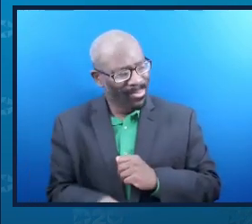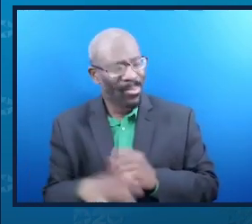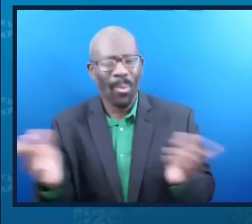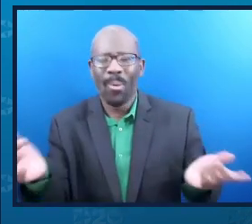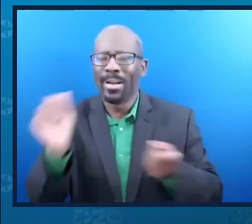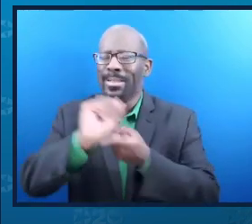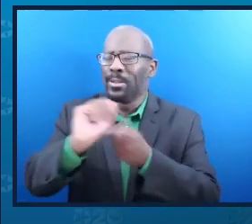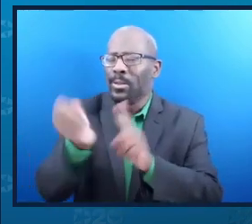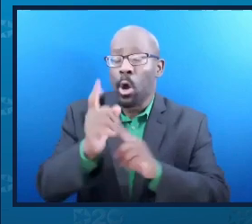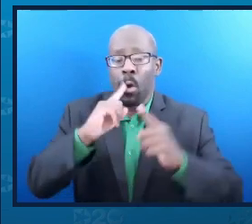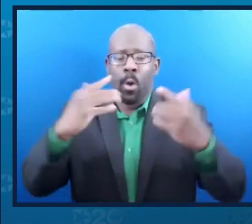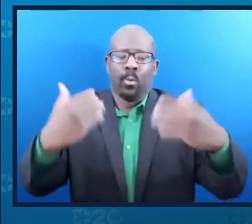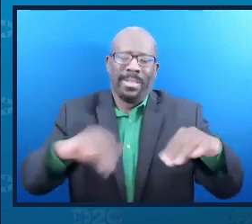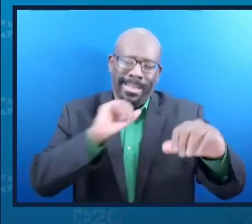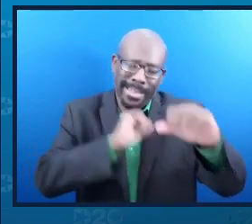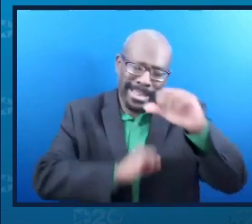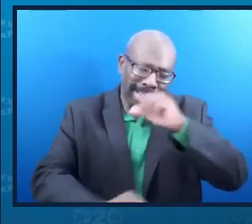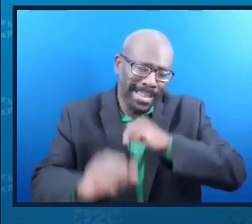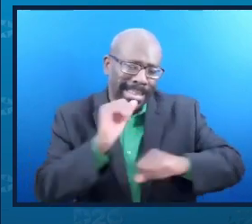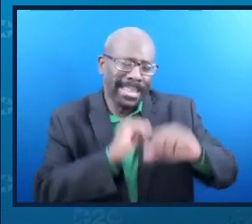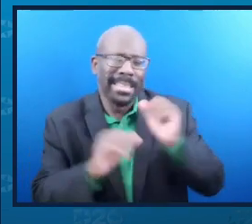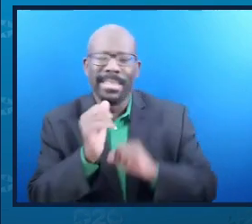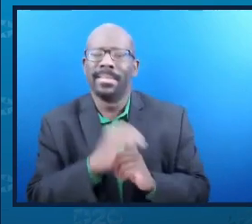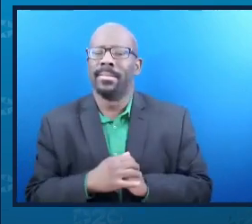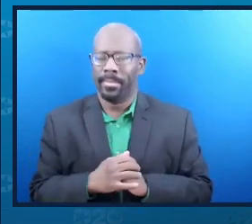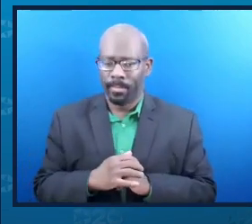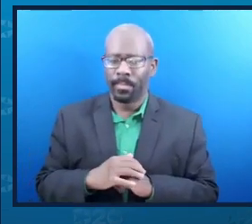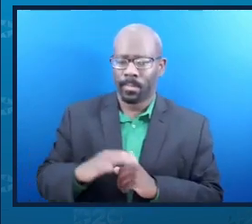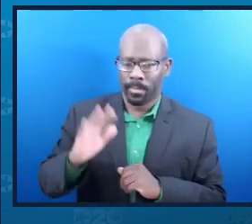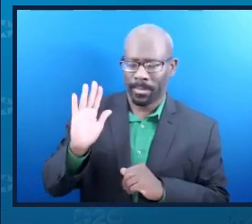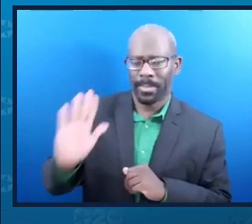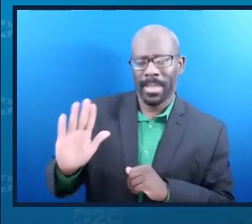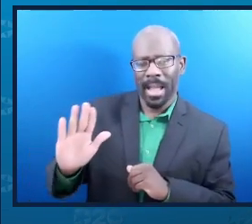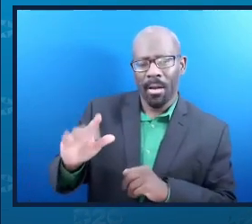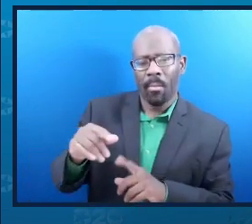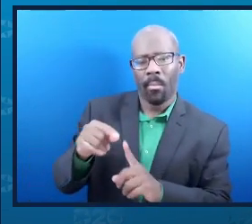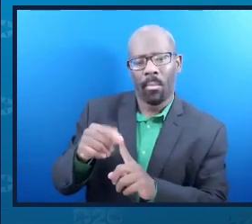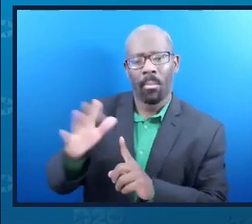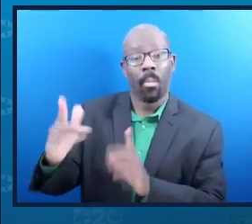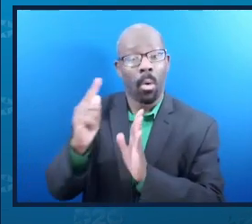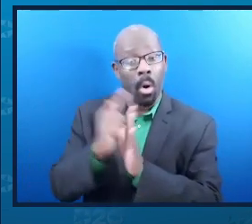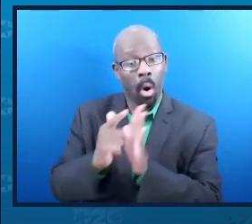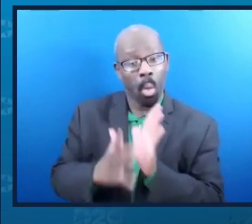AND ATTORNEY GENERAL CAN HANDLE